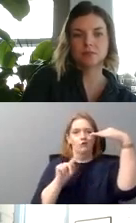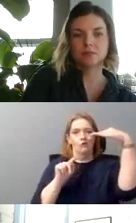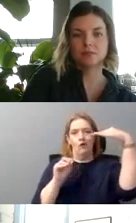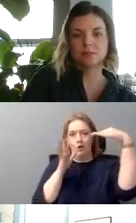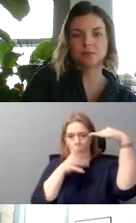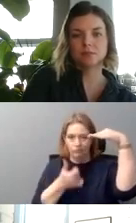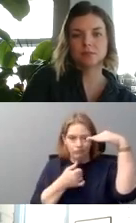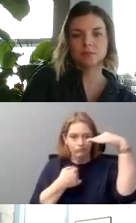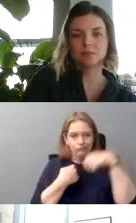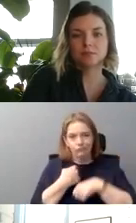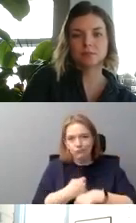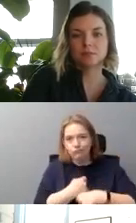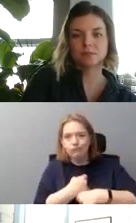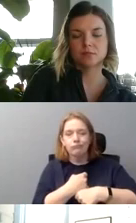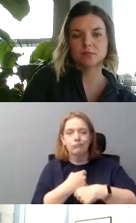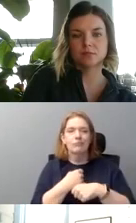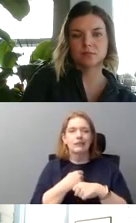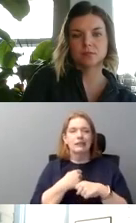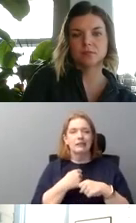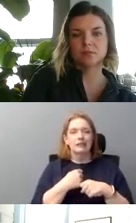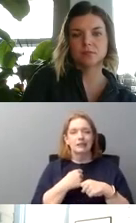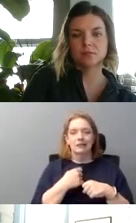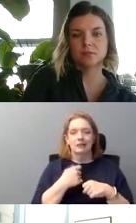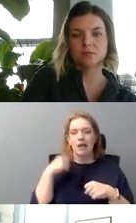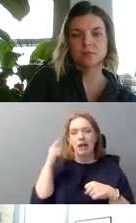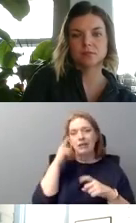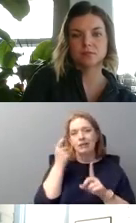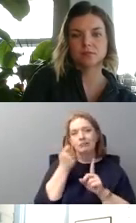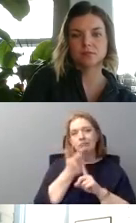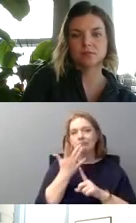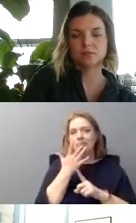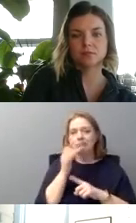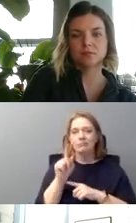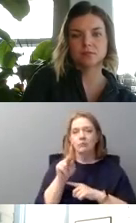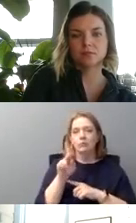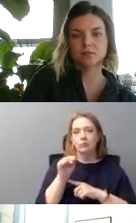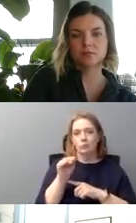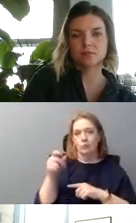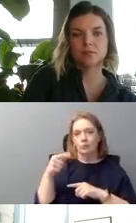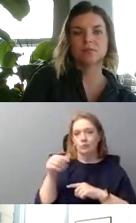but he I think he kind of like, used the studio space the most for his art making which makes the